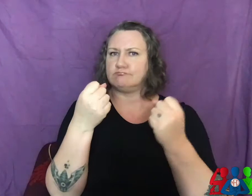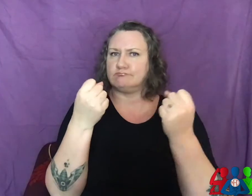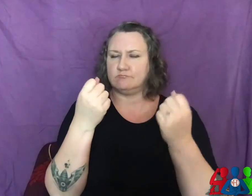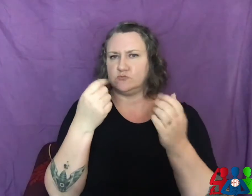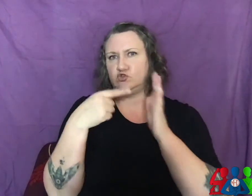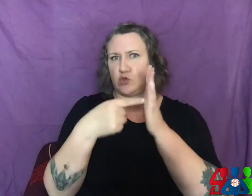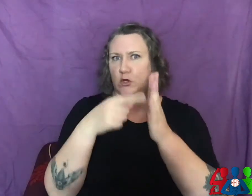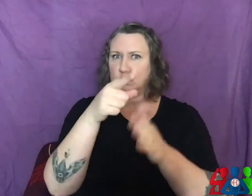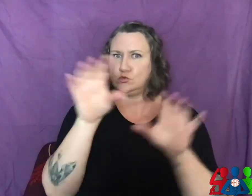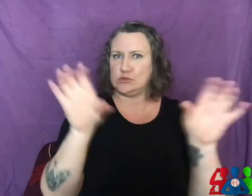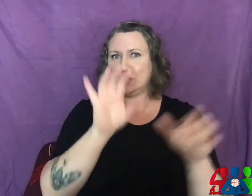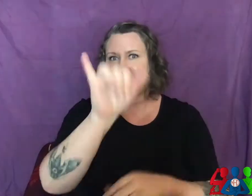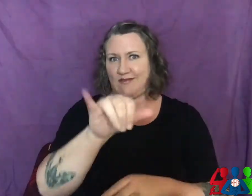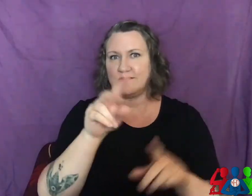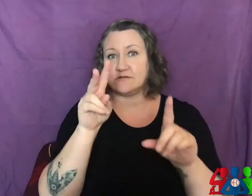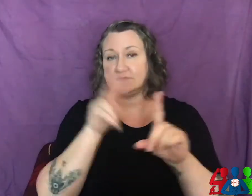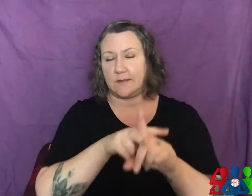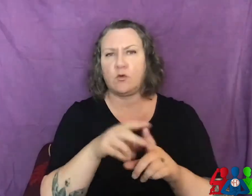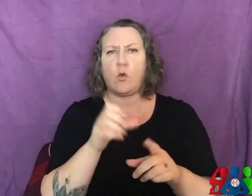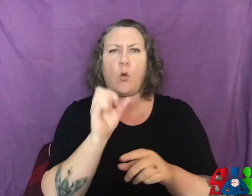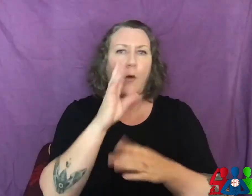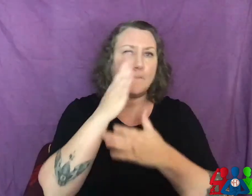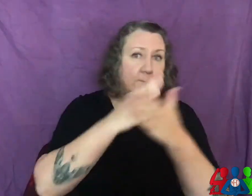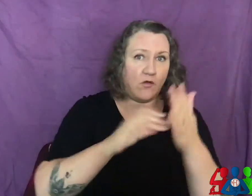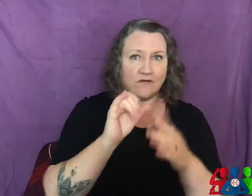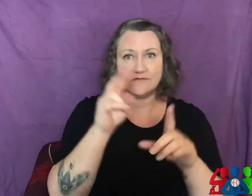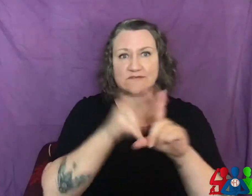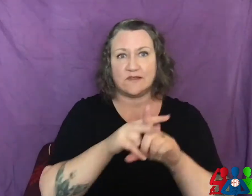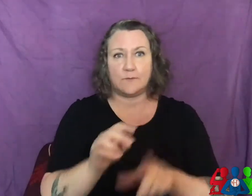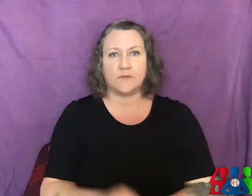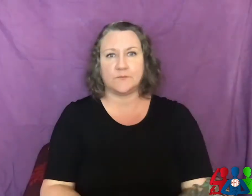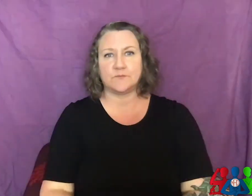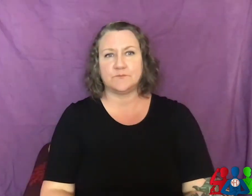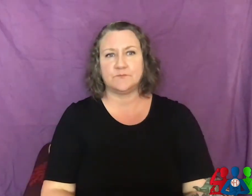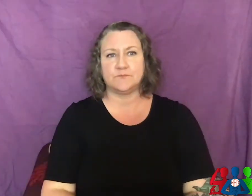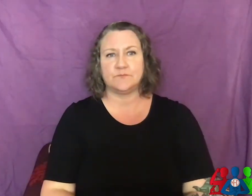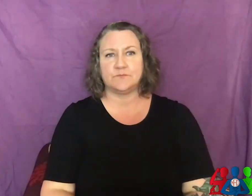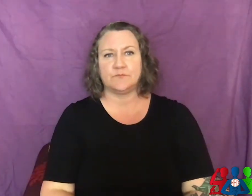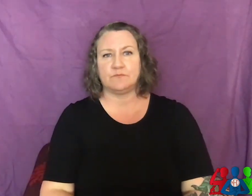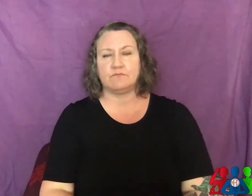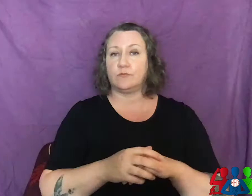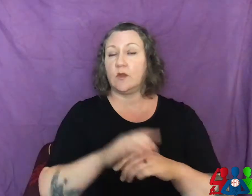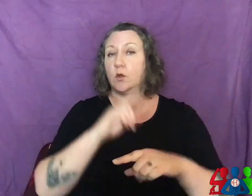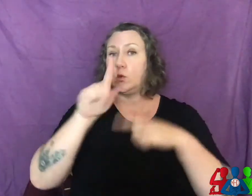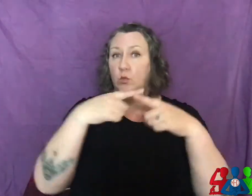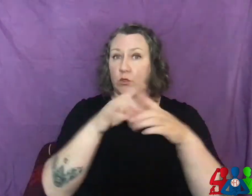or verbal assignments, use video to show yourself doing that assignment or at least part of